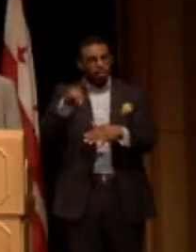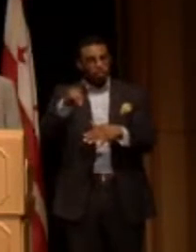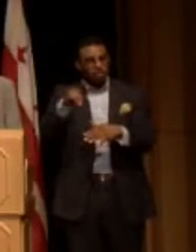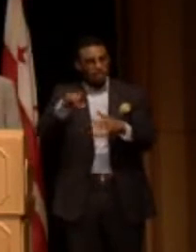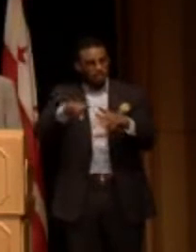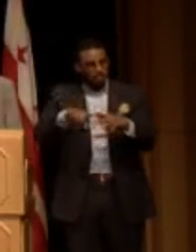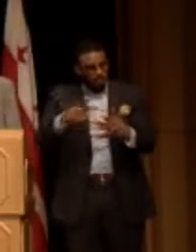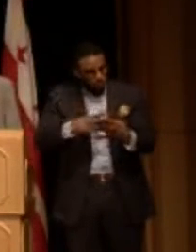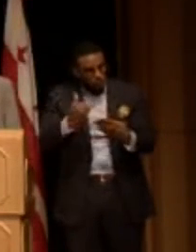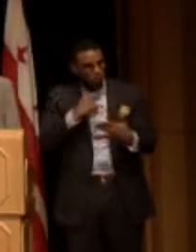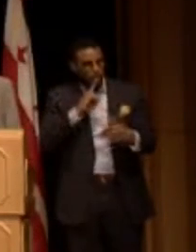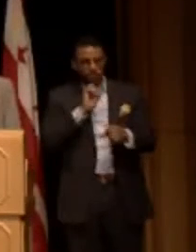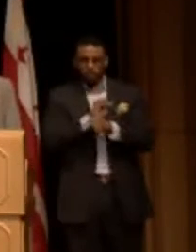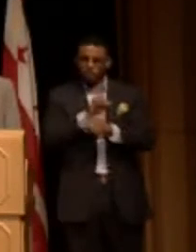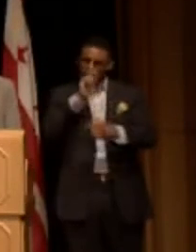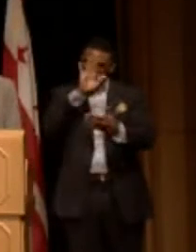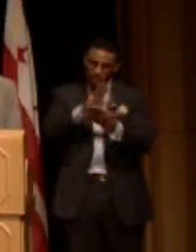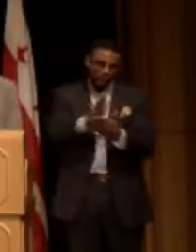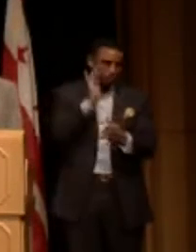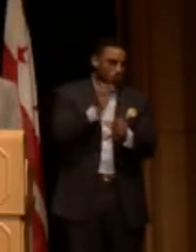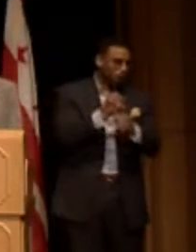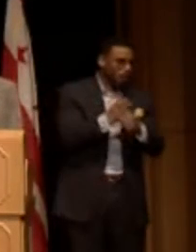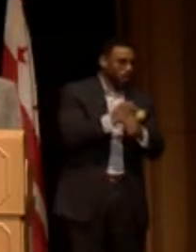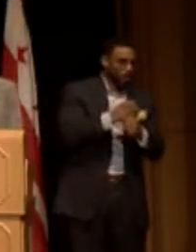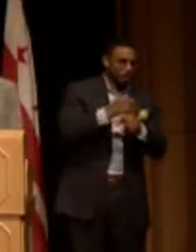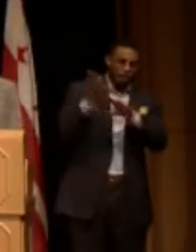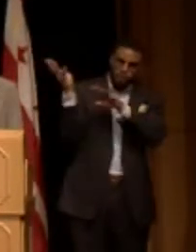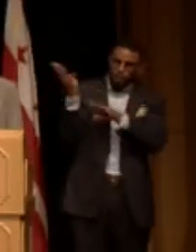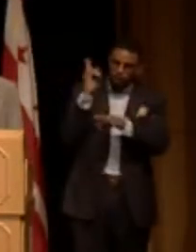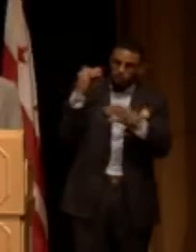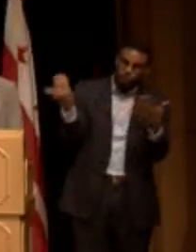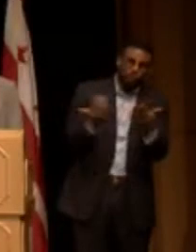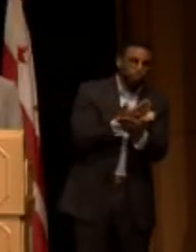FIRMLY BELIEVE IT WILL CREATE A PIPELINE OF NEW OPPORTUNITIES TO